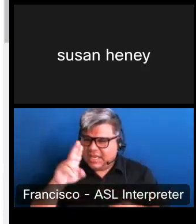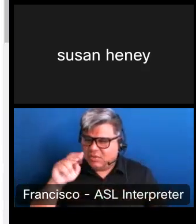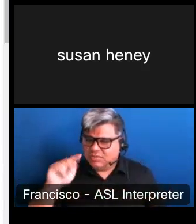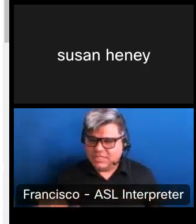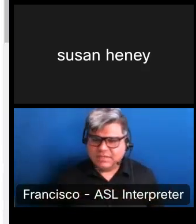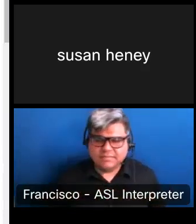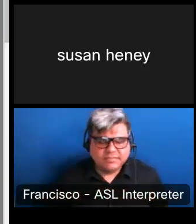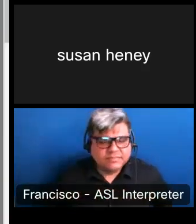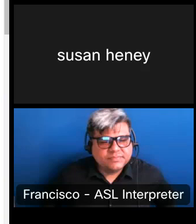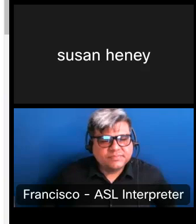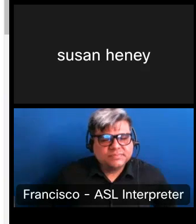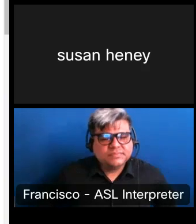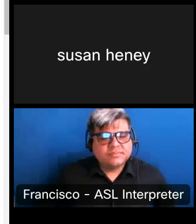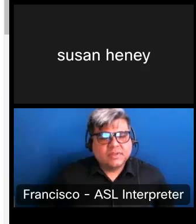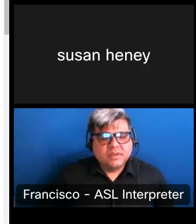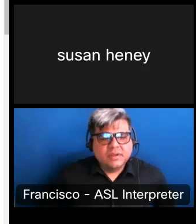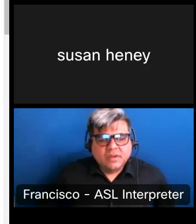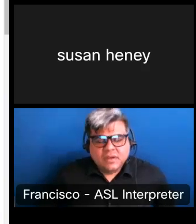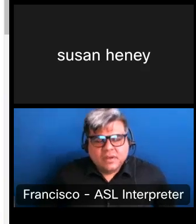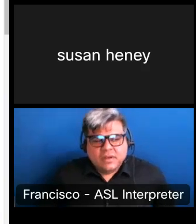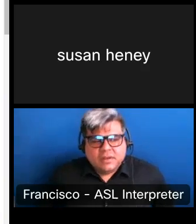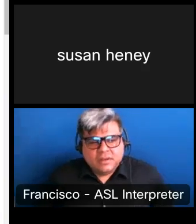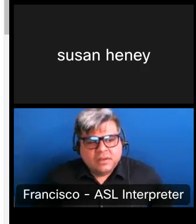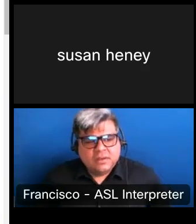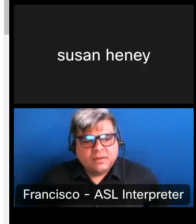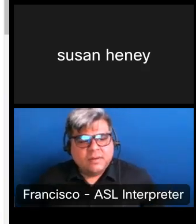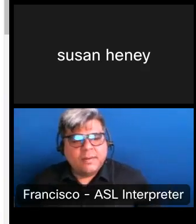Los Angeles and I will select Los Angeles County. I'm going to type in New York City.